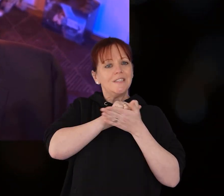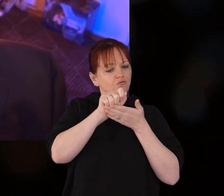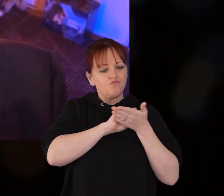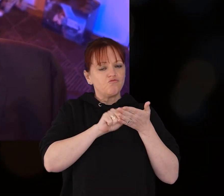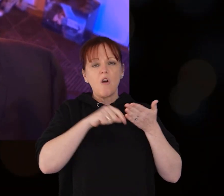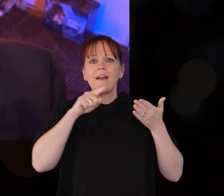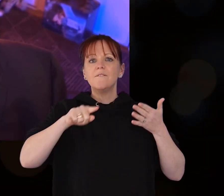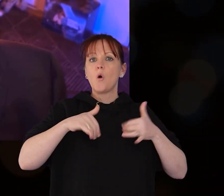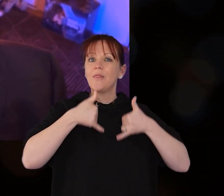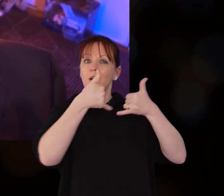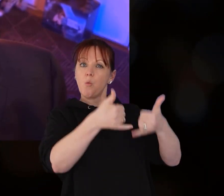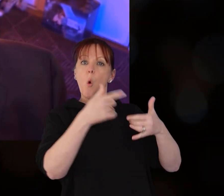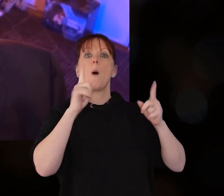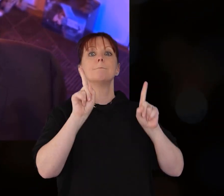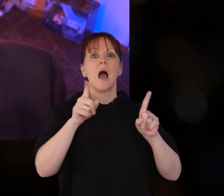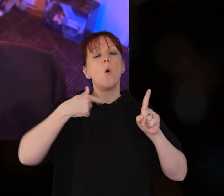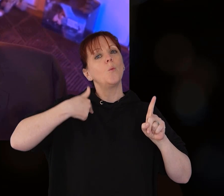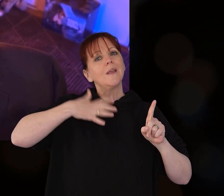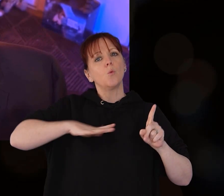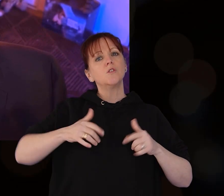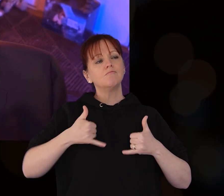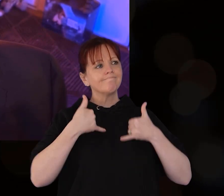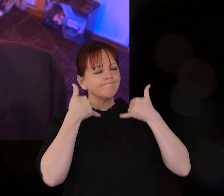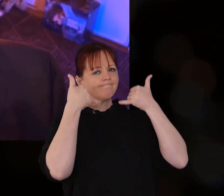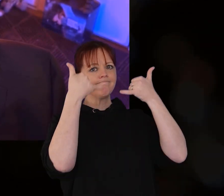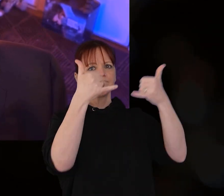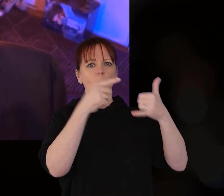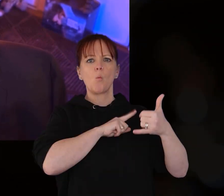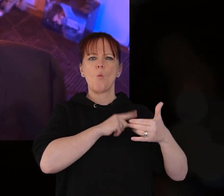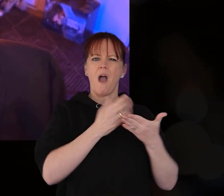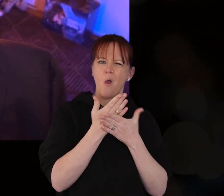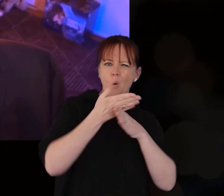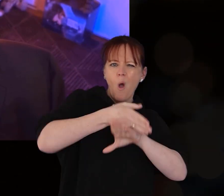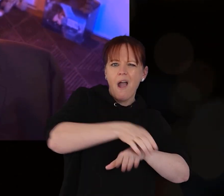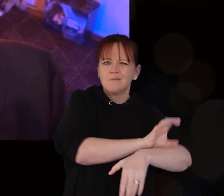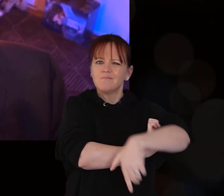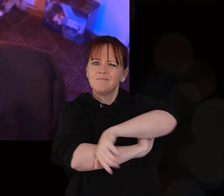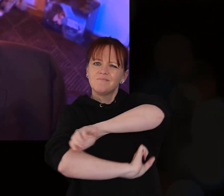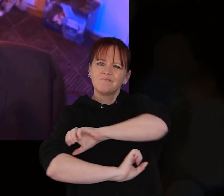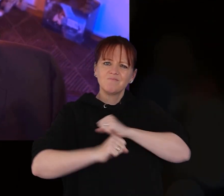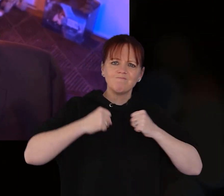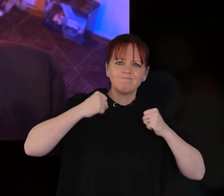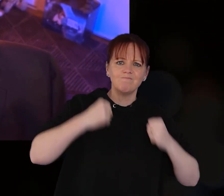but we wanted to award you for the hard work that you put in each and every time you write a new article.